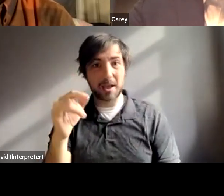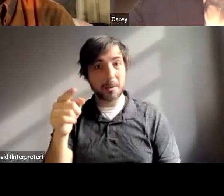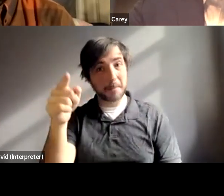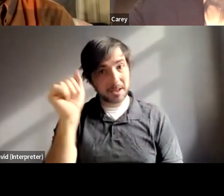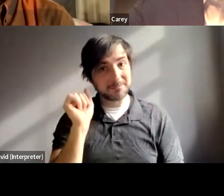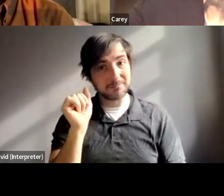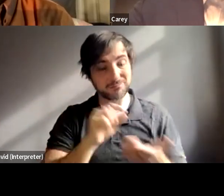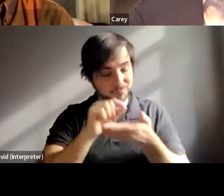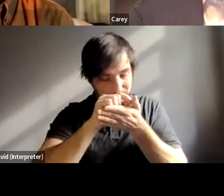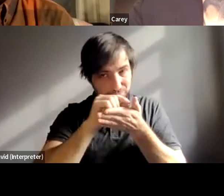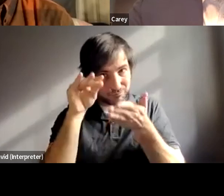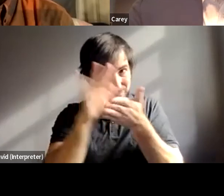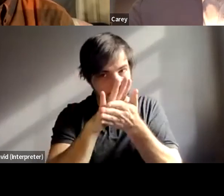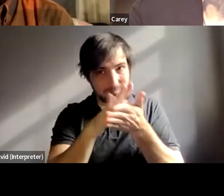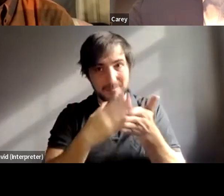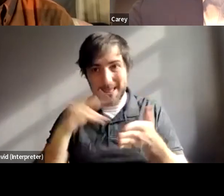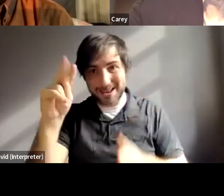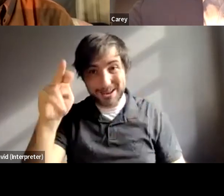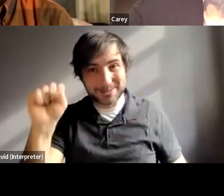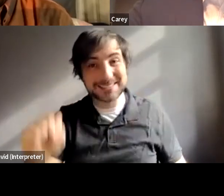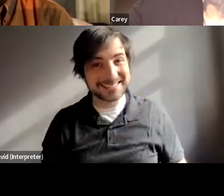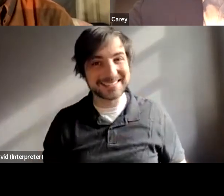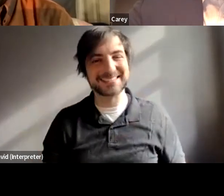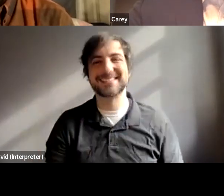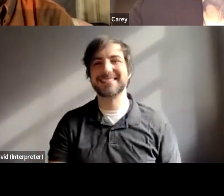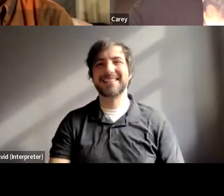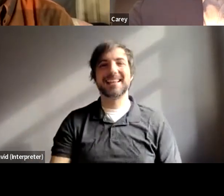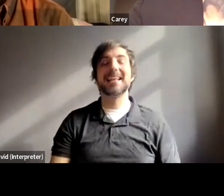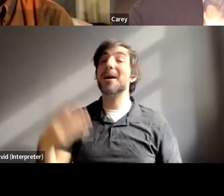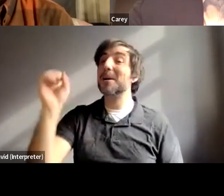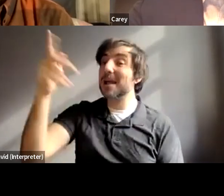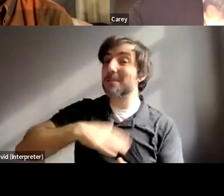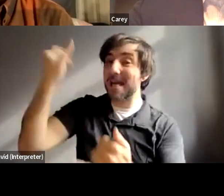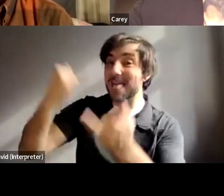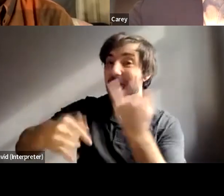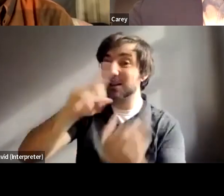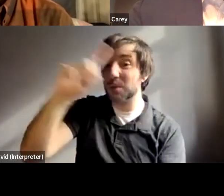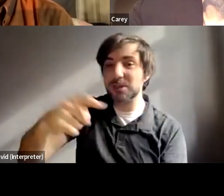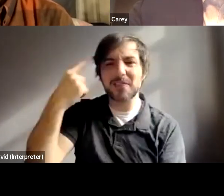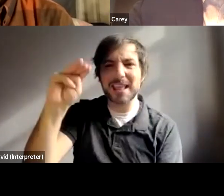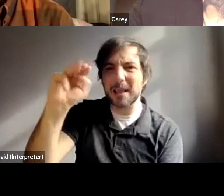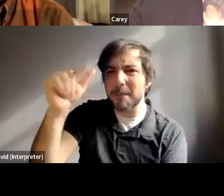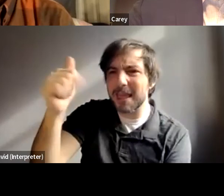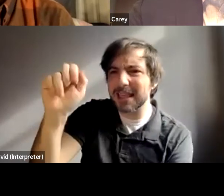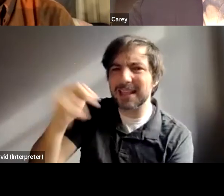now. >> Carey: My last question and Magan has a five-minute video for